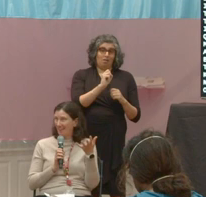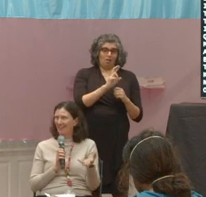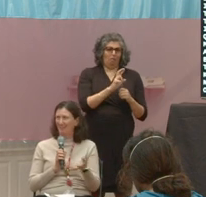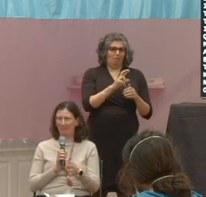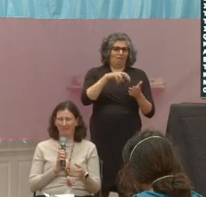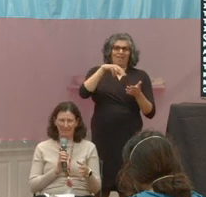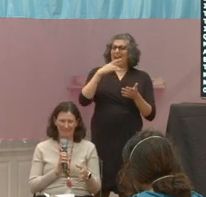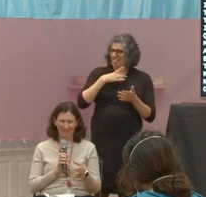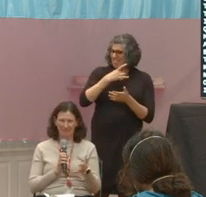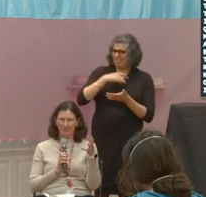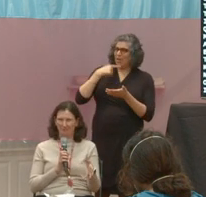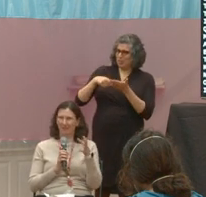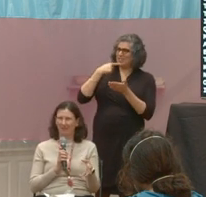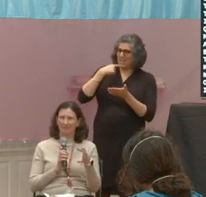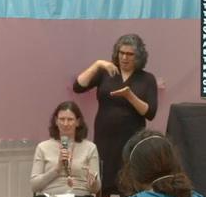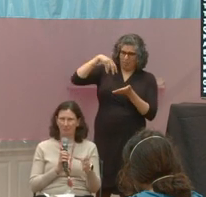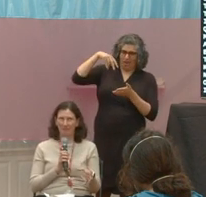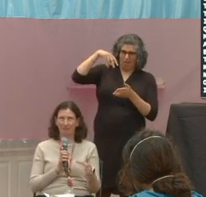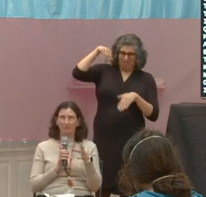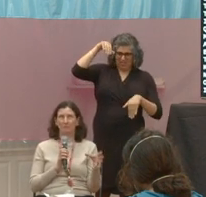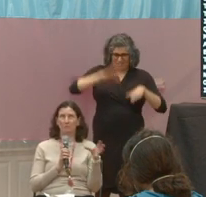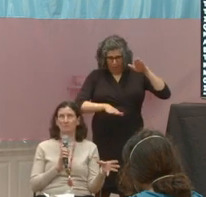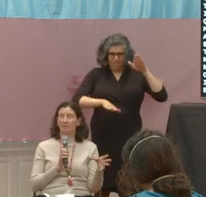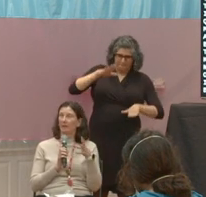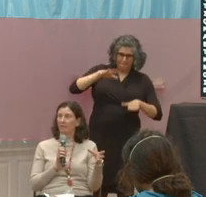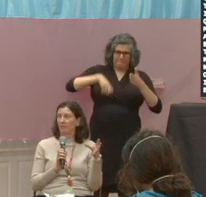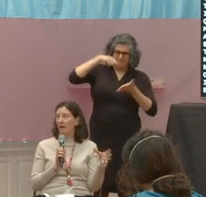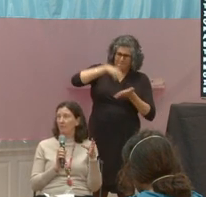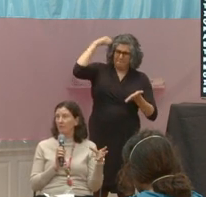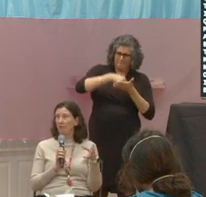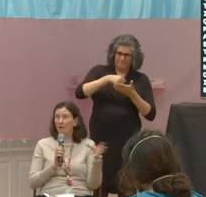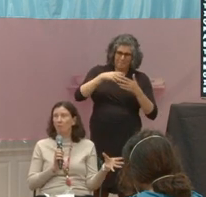I like to think like that gesture of like, is this breaking resistance? For me? I don't, I don't know. I don't